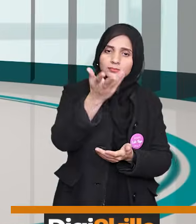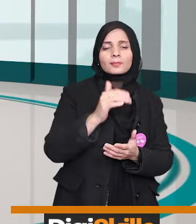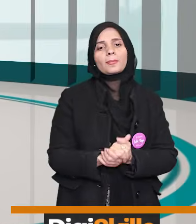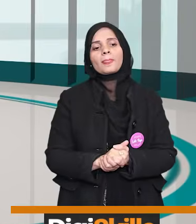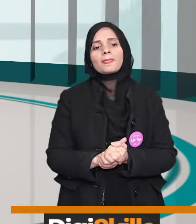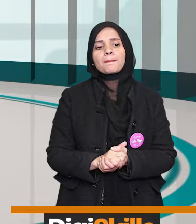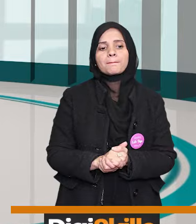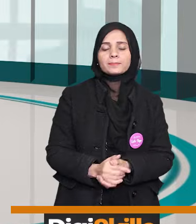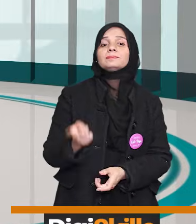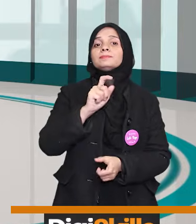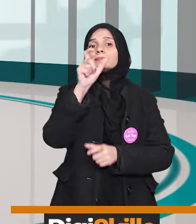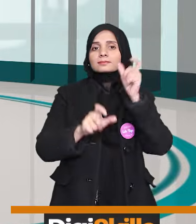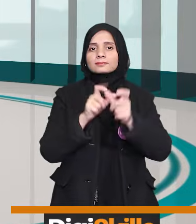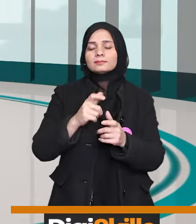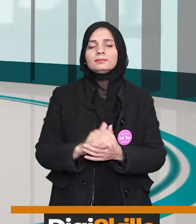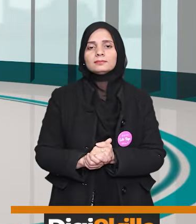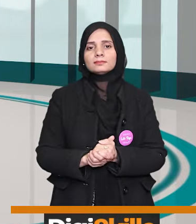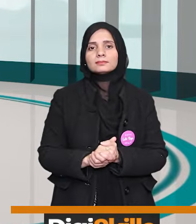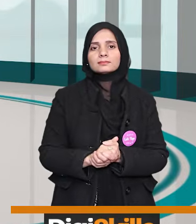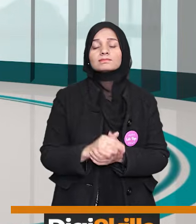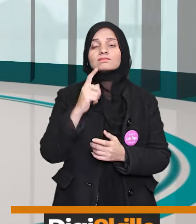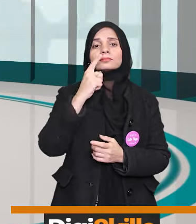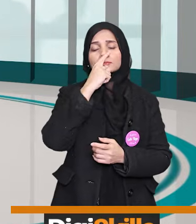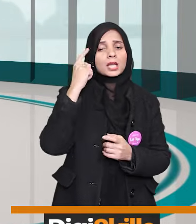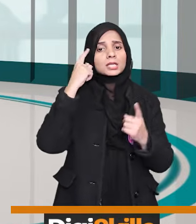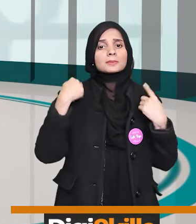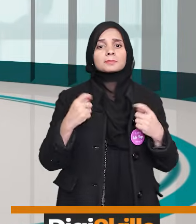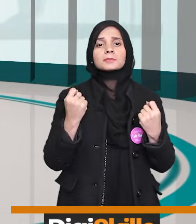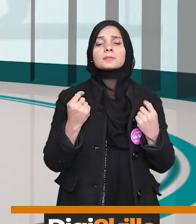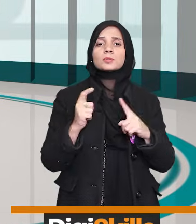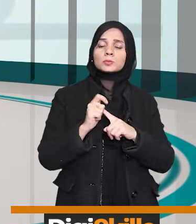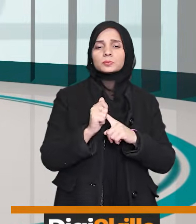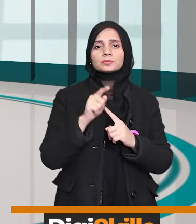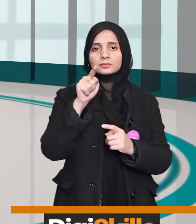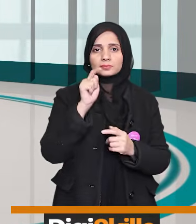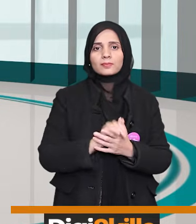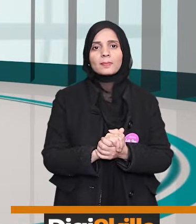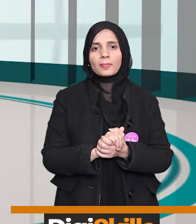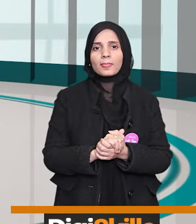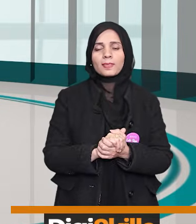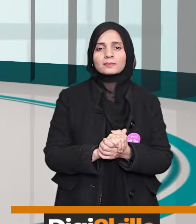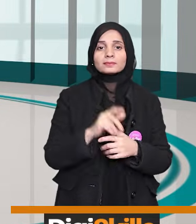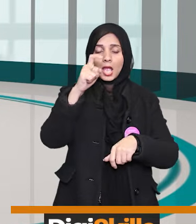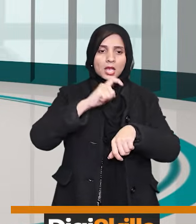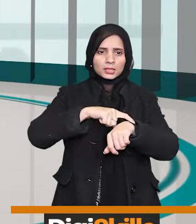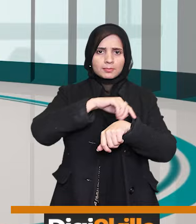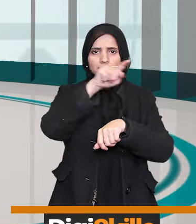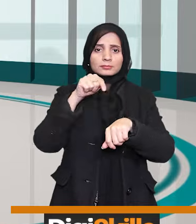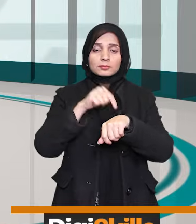Secondly, be disciplined and stay on clock in professional behaviour.